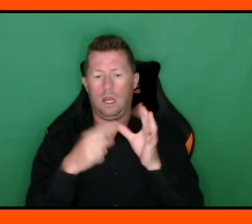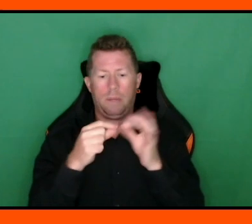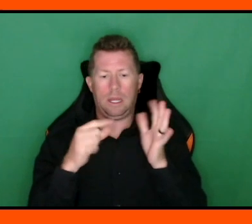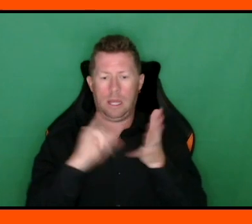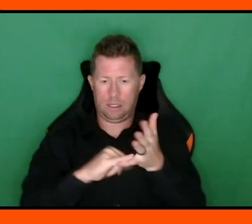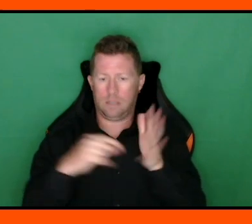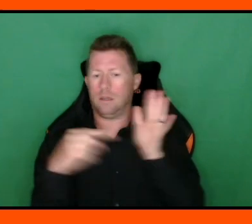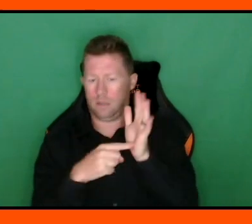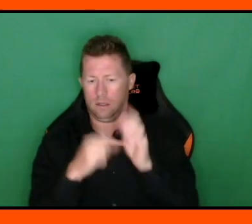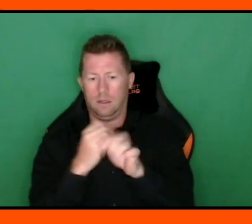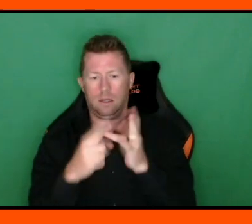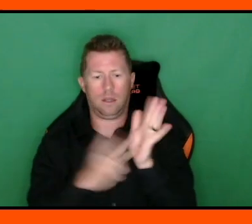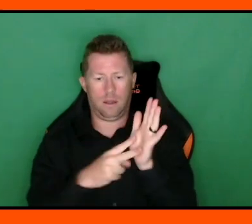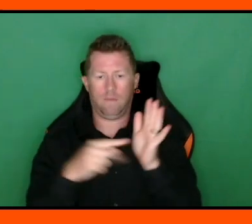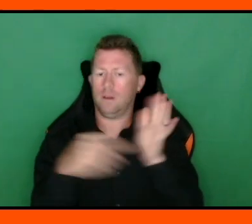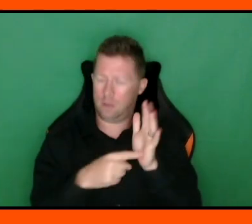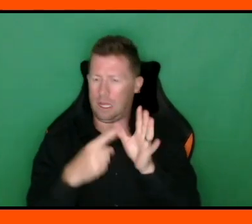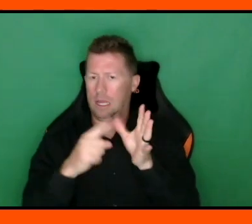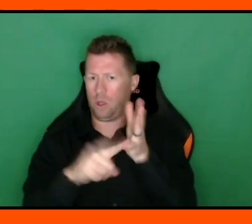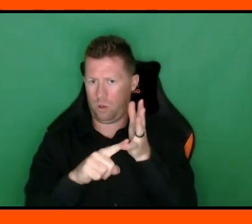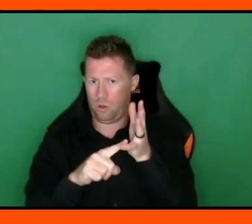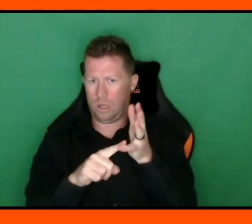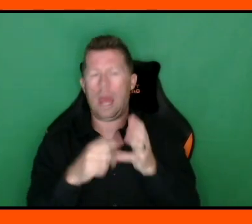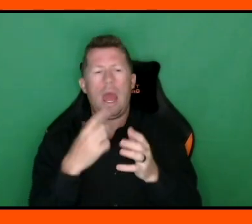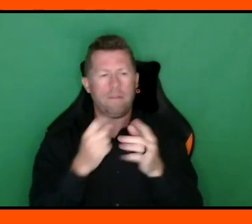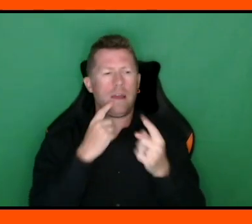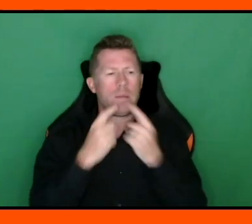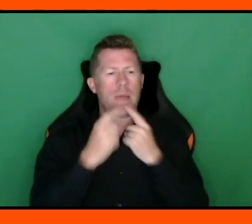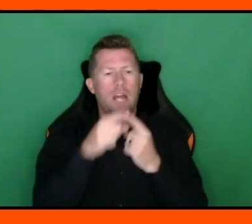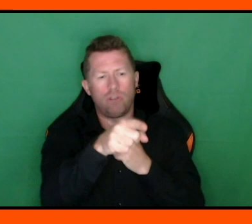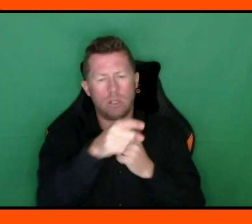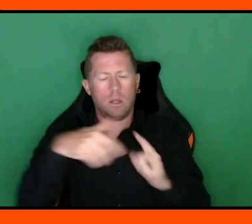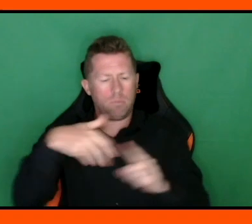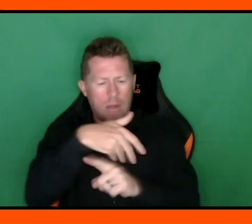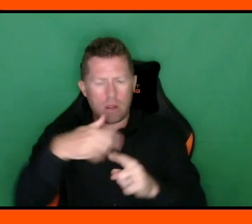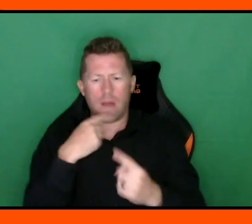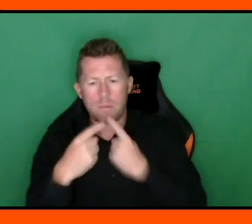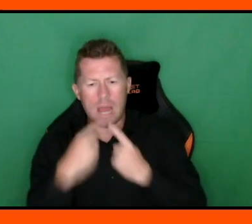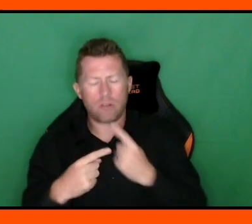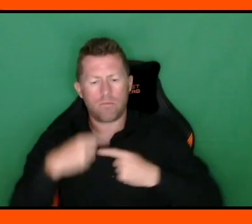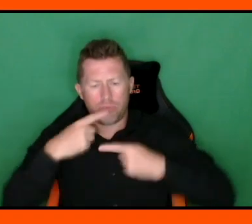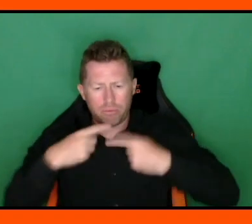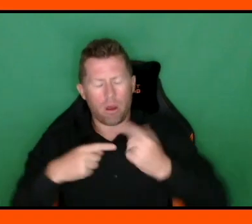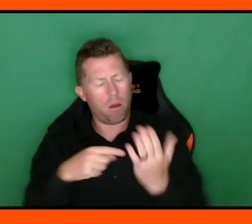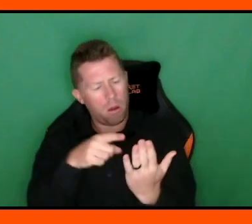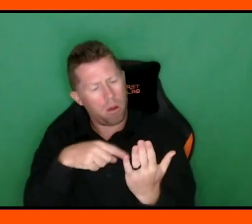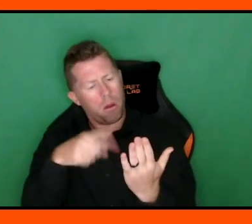On the overview page you’ll find some background information to our consultation process. We’ve been pretty generous.